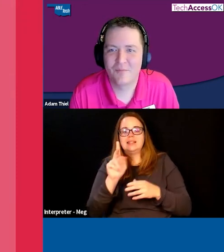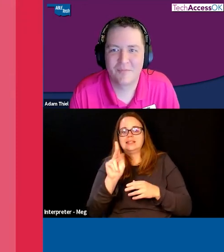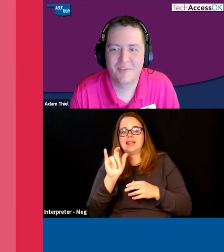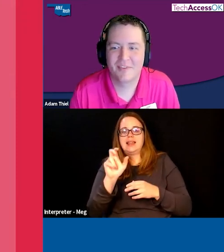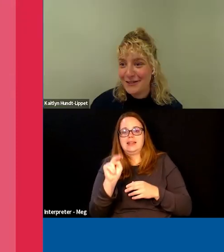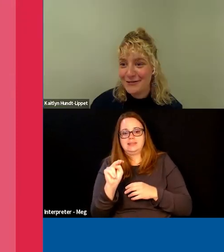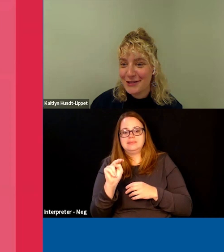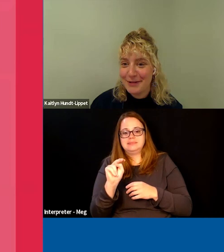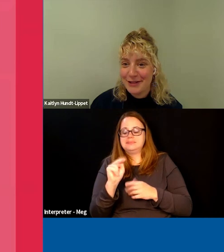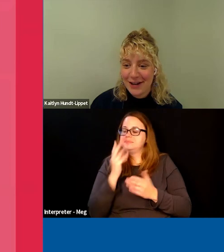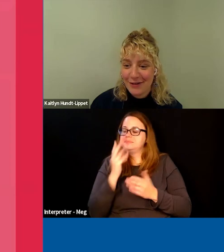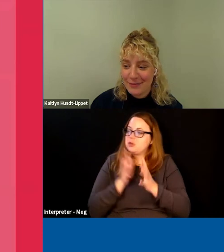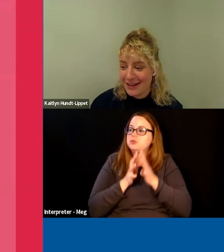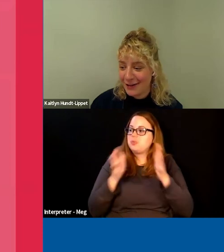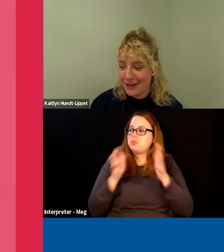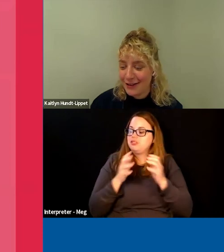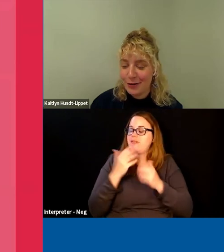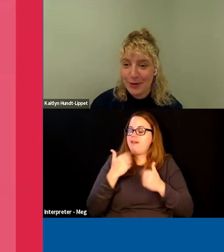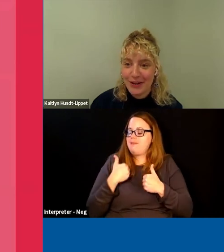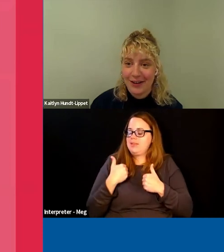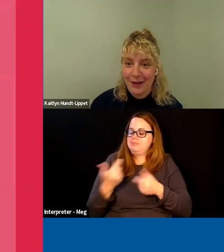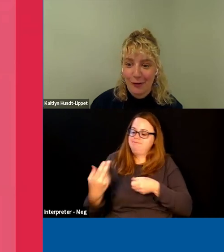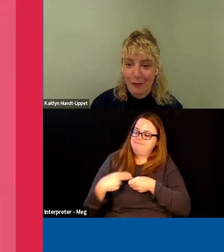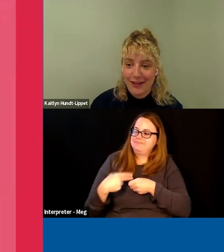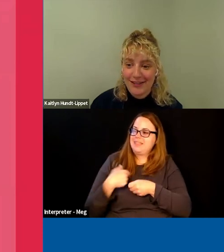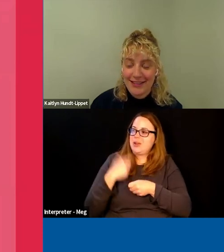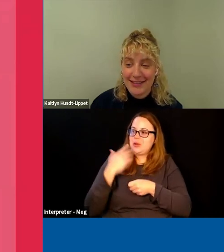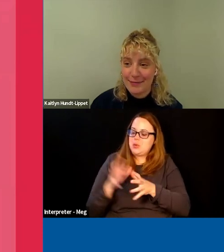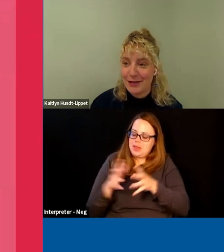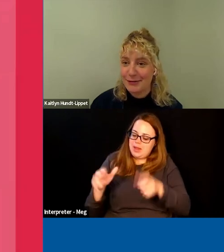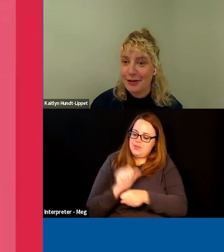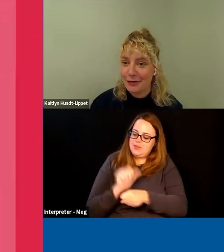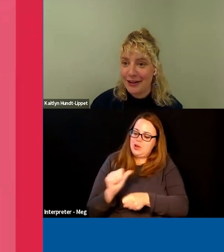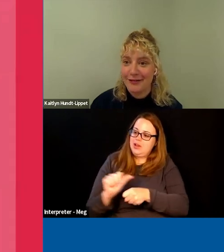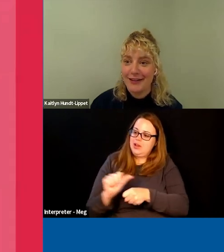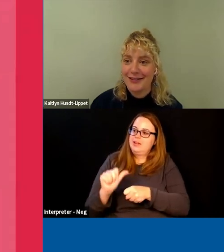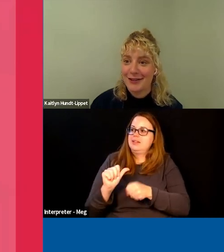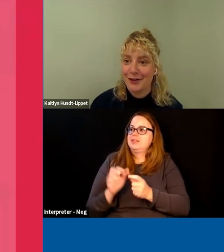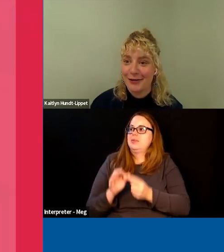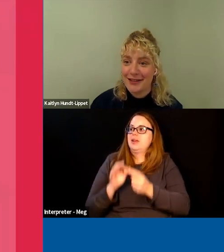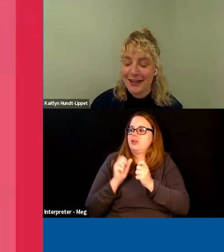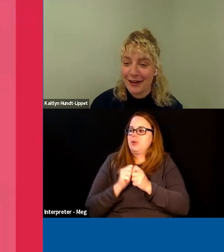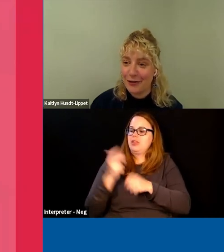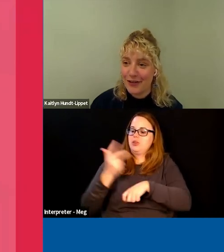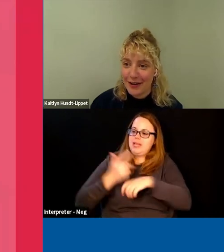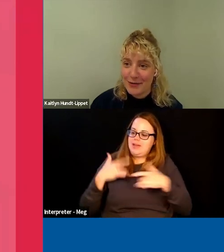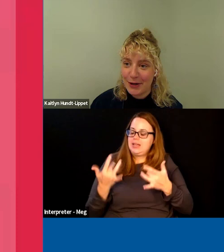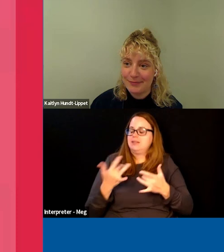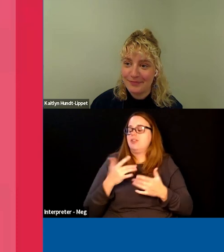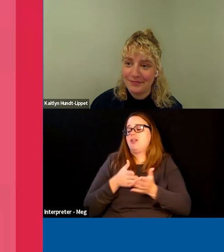Yeah, thank you so much for having me. I know that you put in a lot of work to this, especially with the three day event, so I wanna say thank you for that as well.